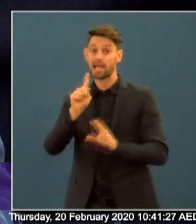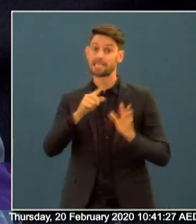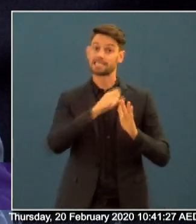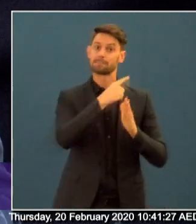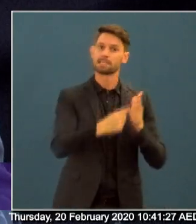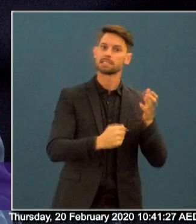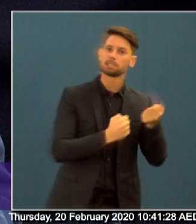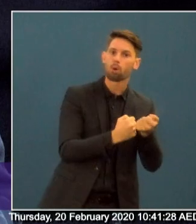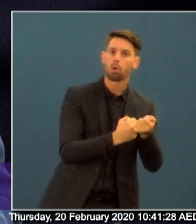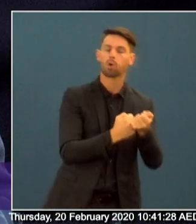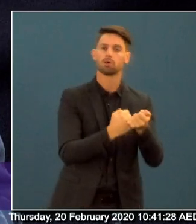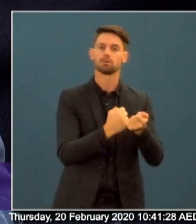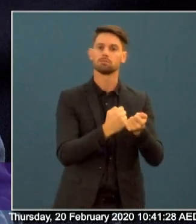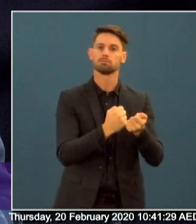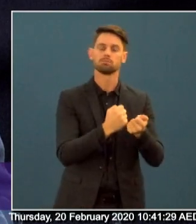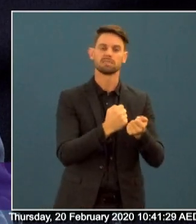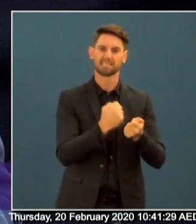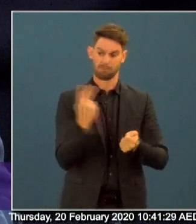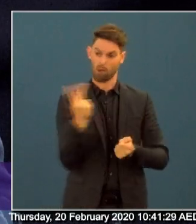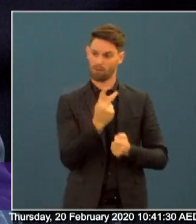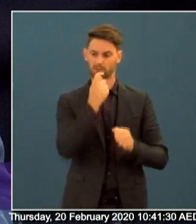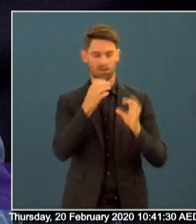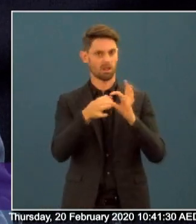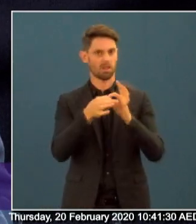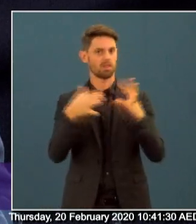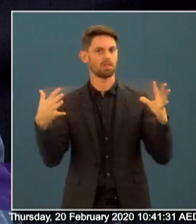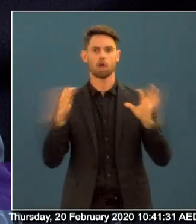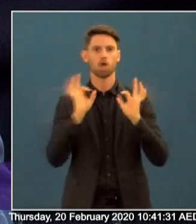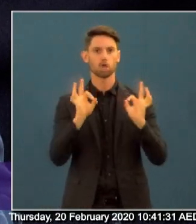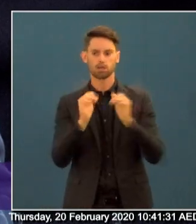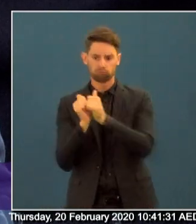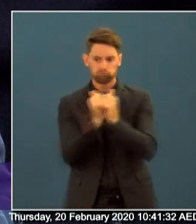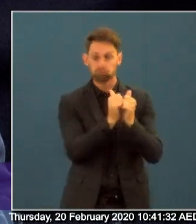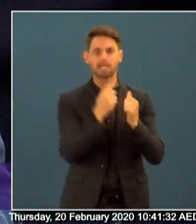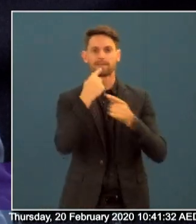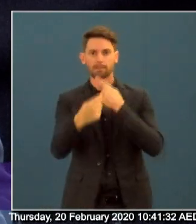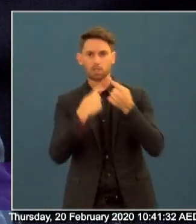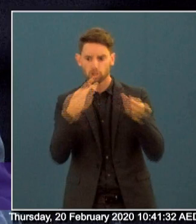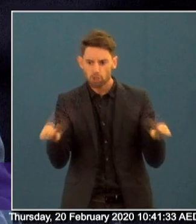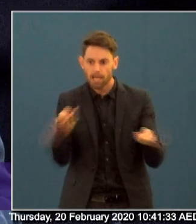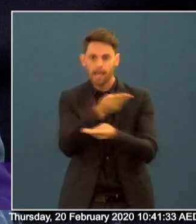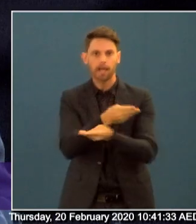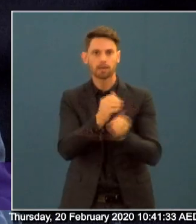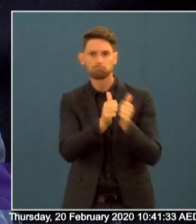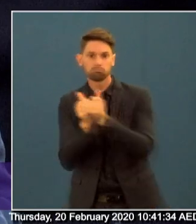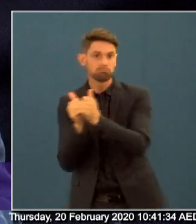And this lack of interconnectedness has been exacerbated by NDIS, which in many ways is a wonderful model,